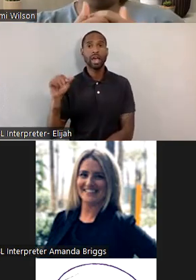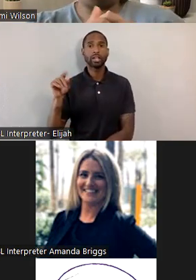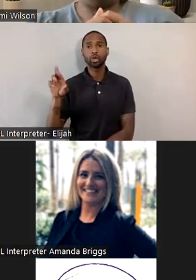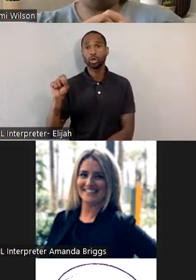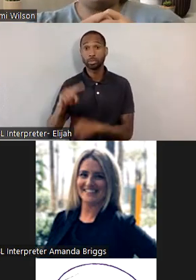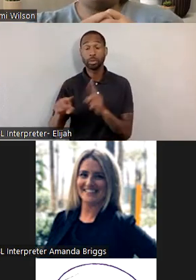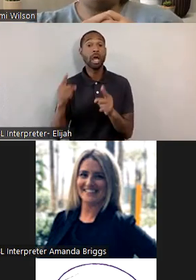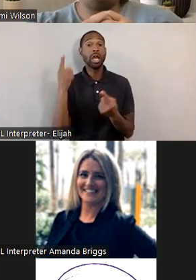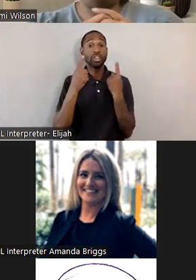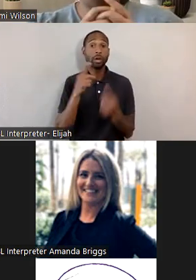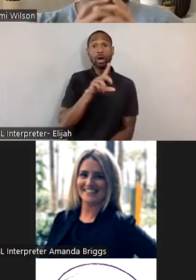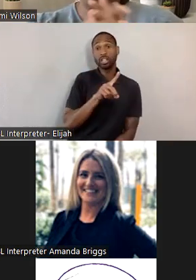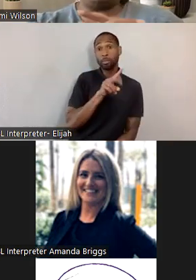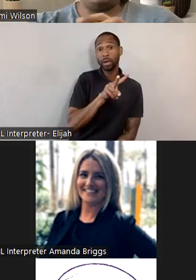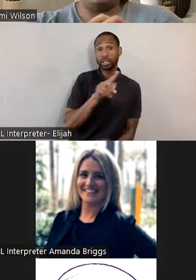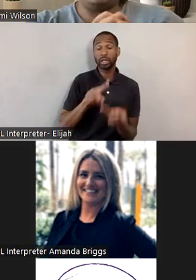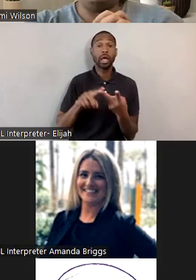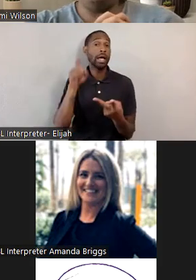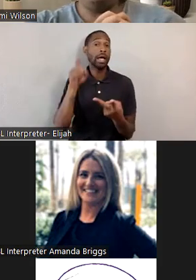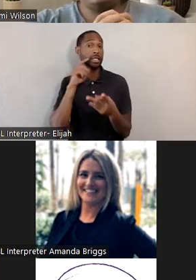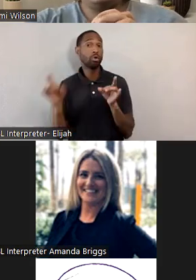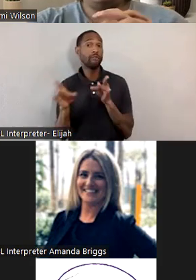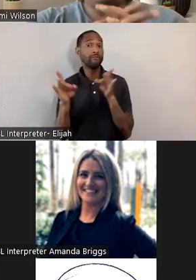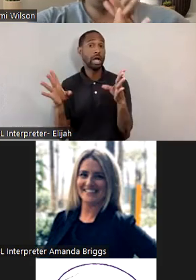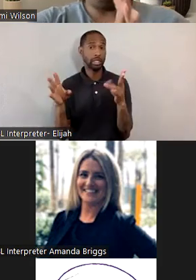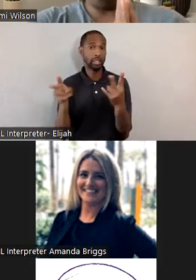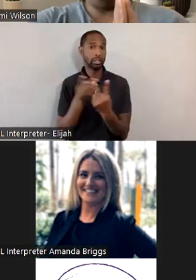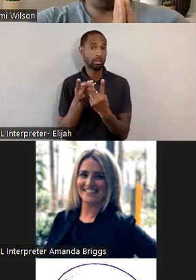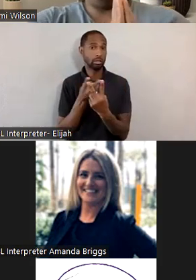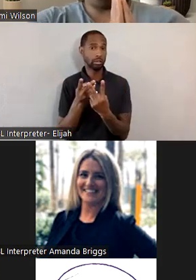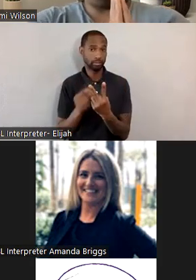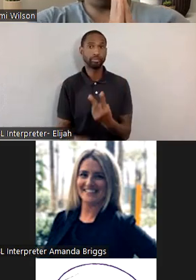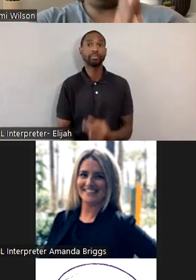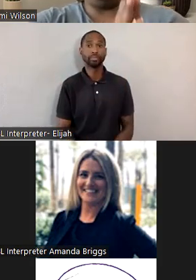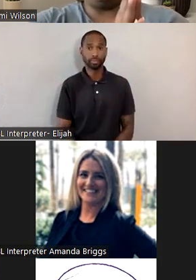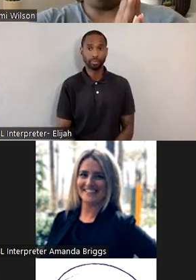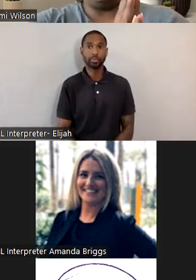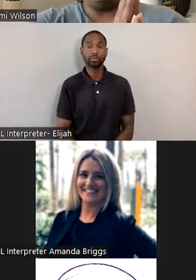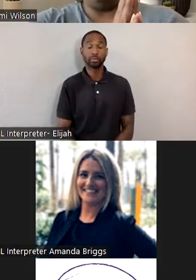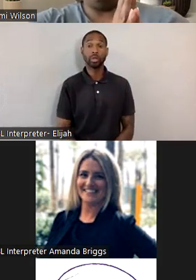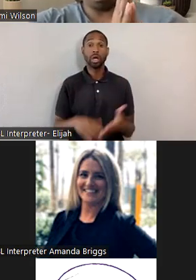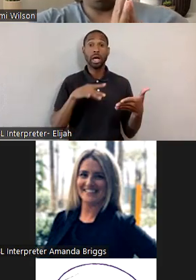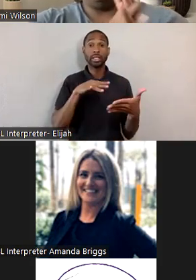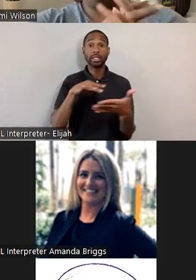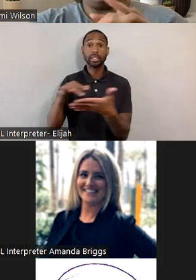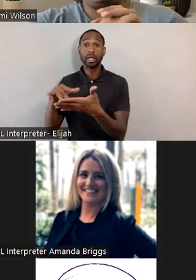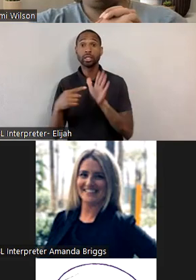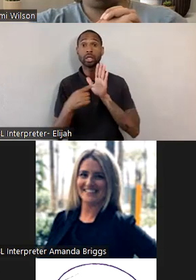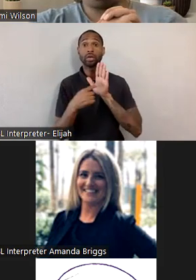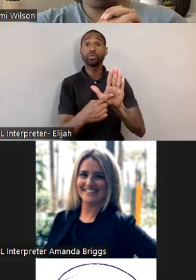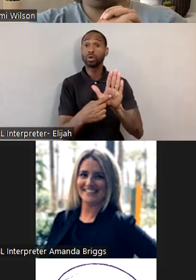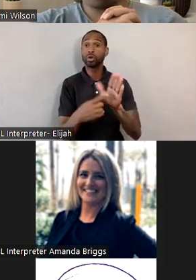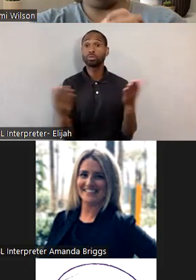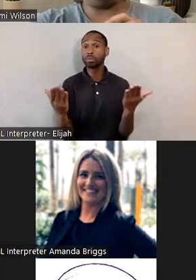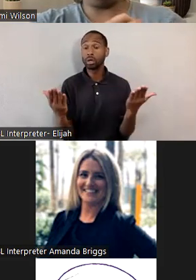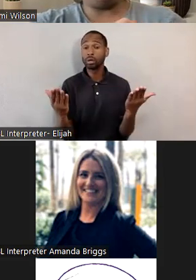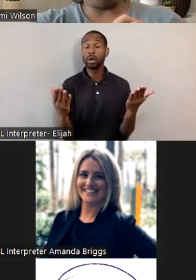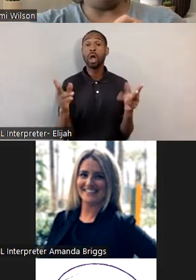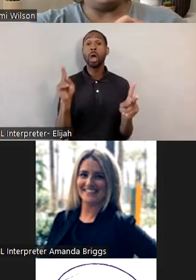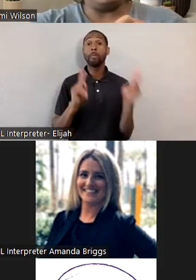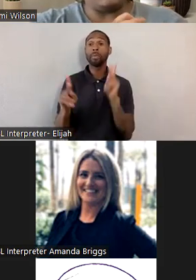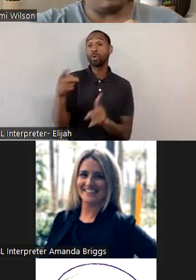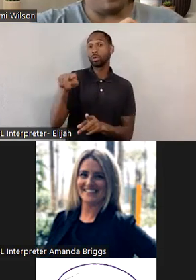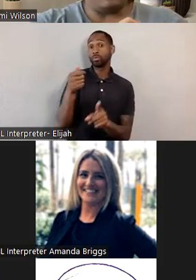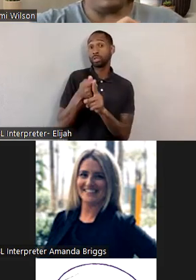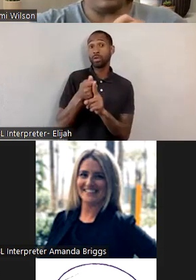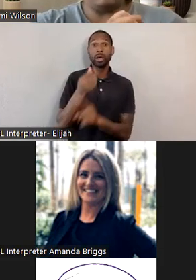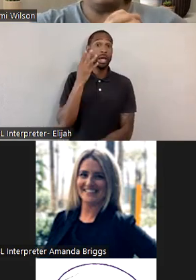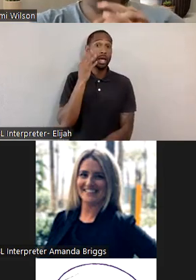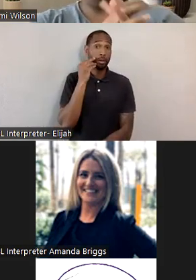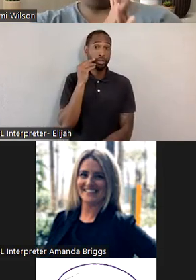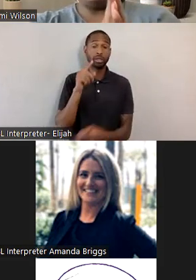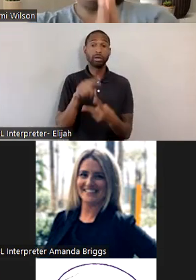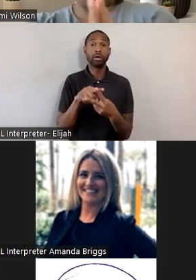and sexual violence in particular, studies have shown that people experiencing domestic and